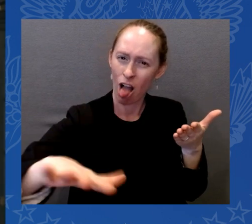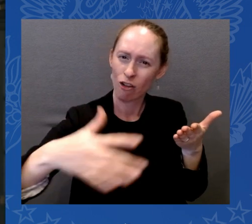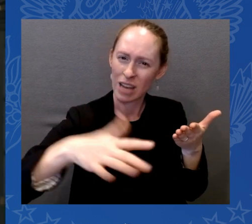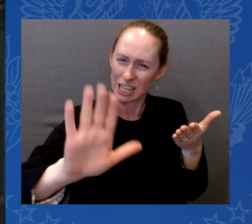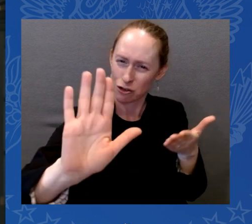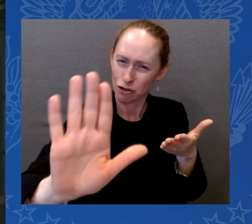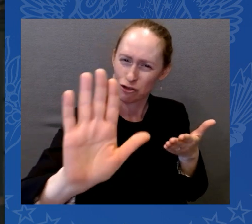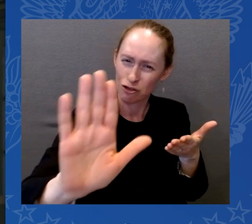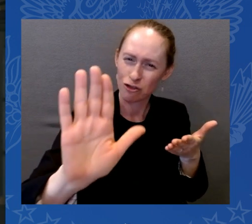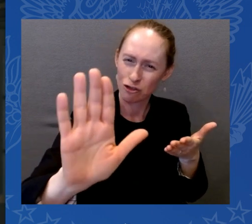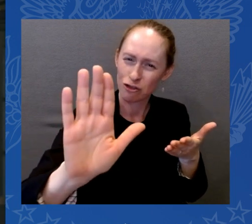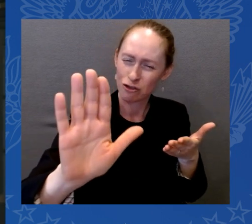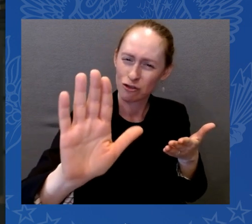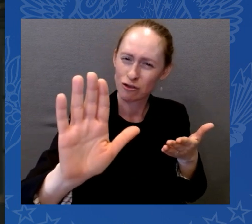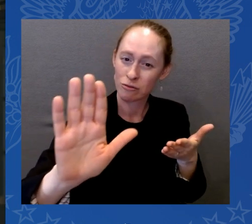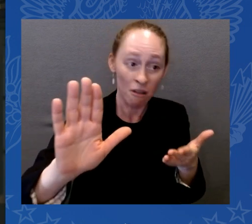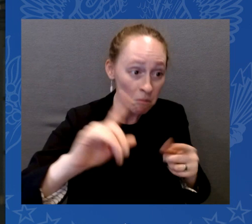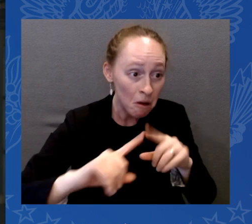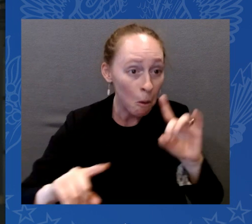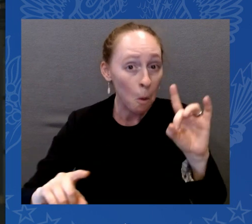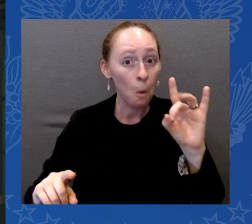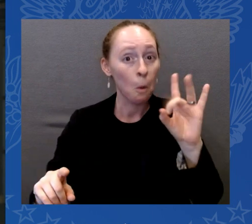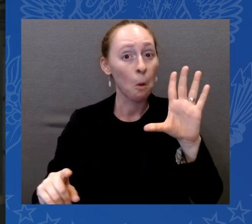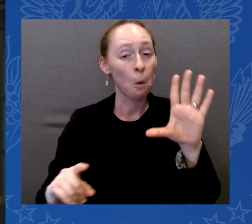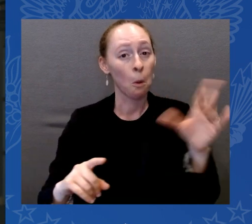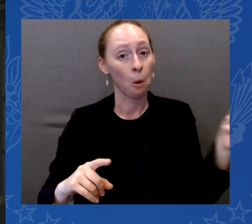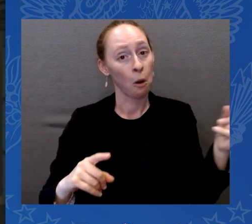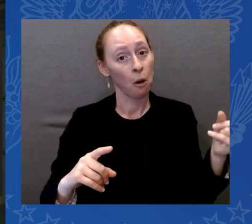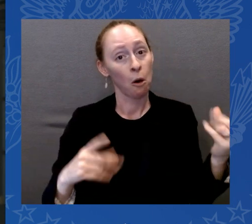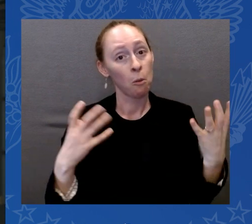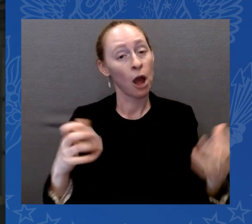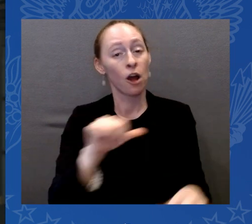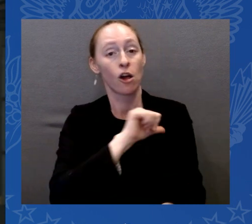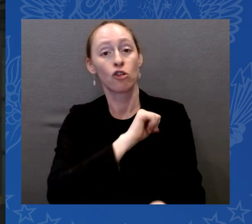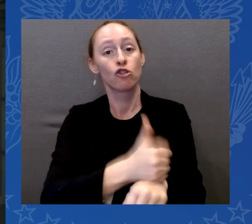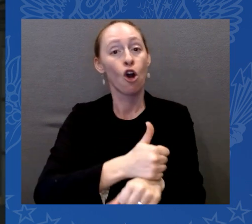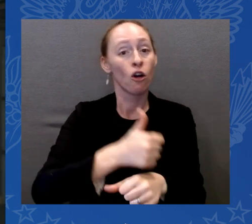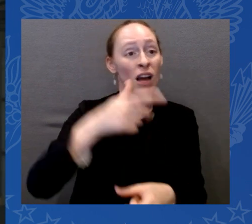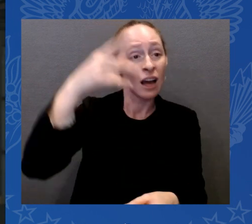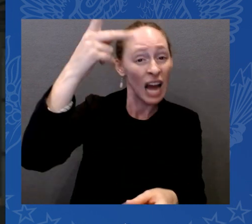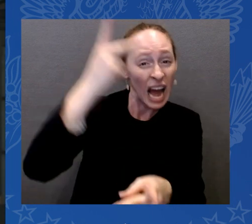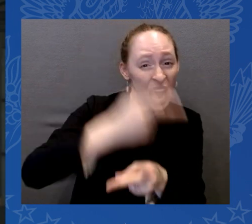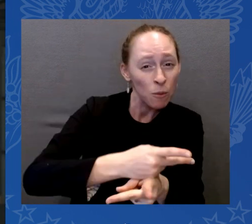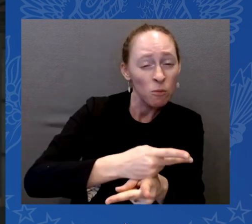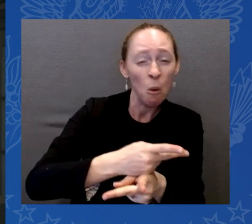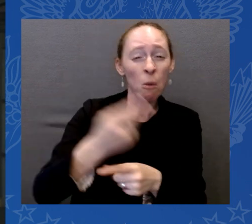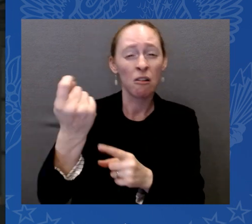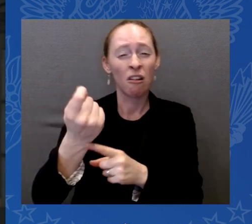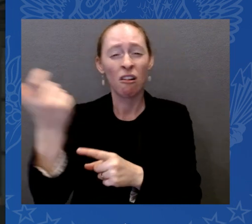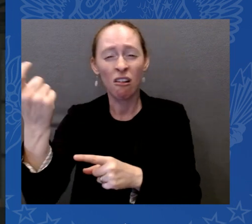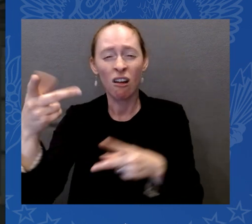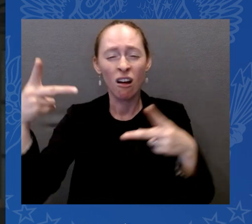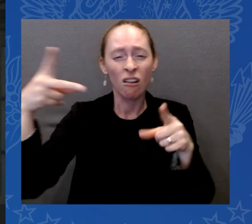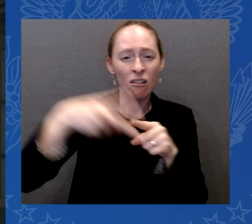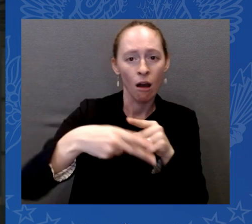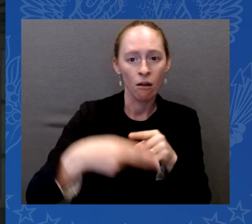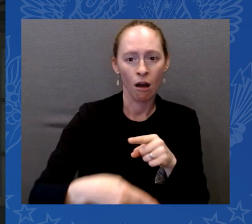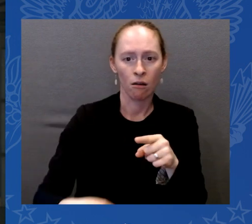cut, reduce, or eliminate the entirety of Social Security. And it's not just Social Security. Everything is -- everything that --